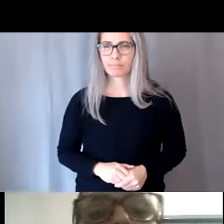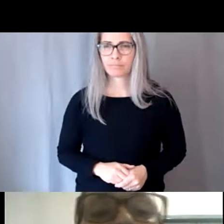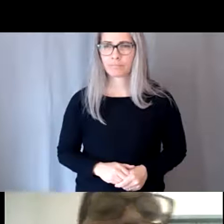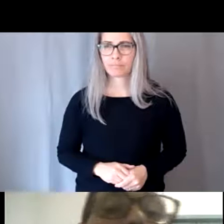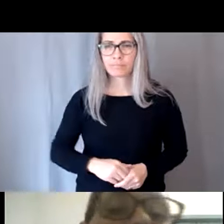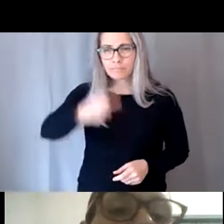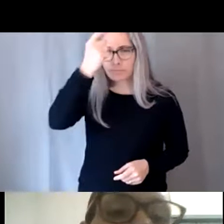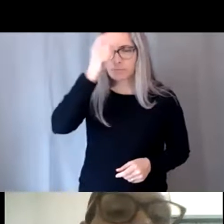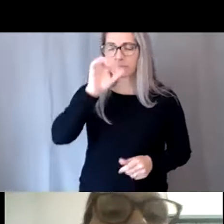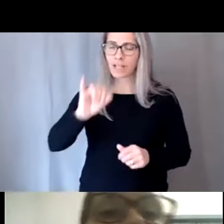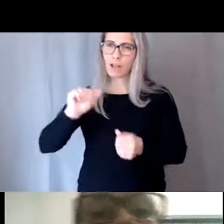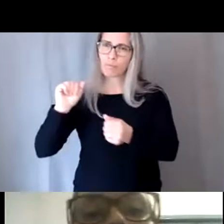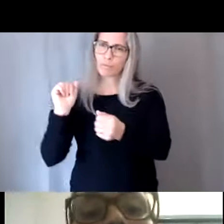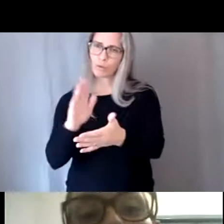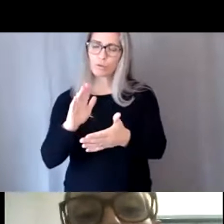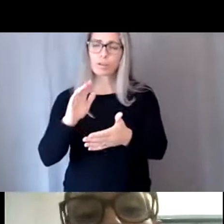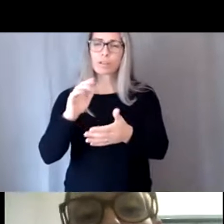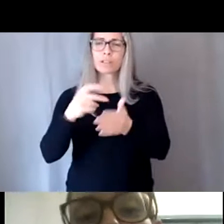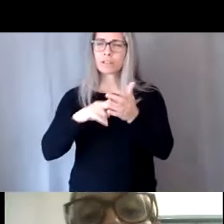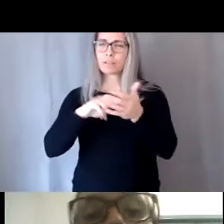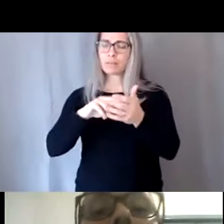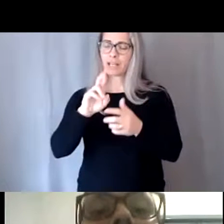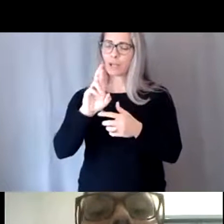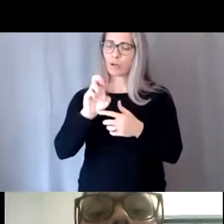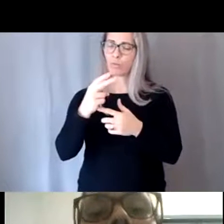rehabilitation by something aimed at body and